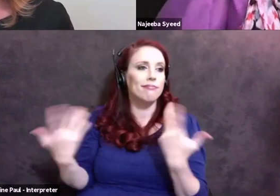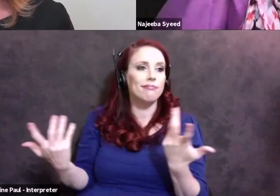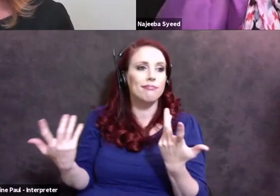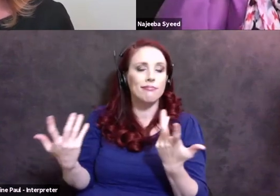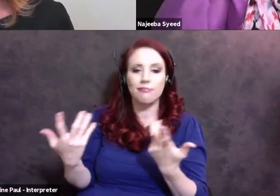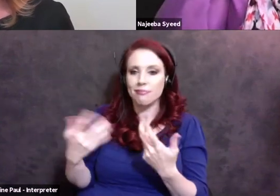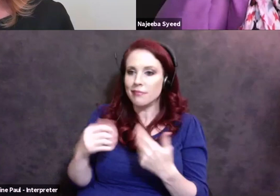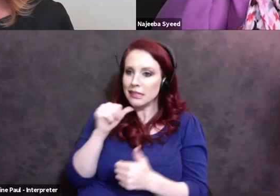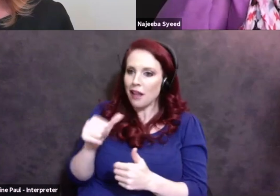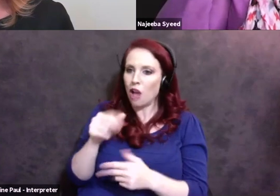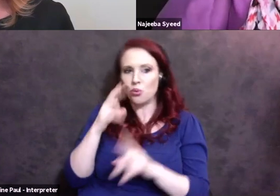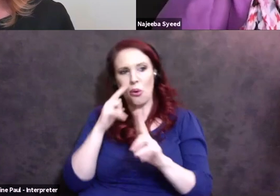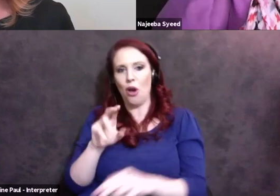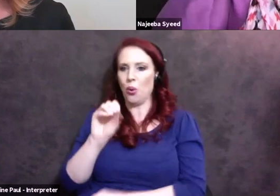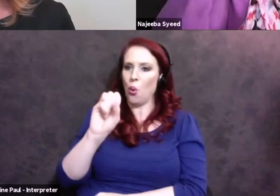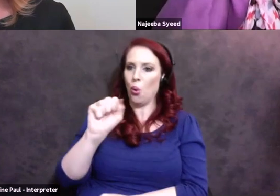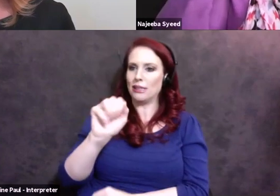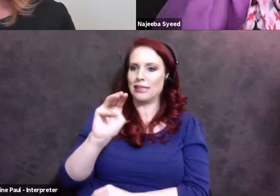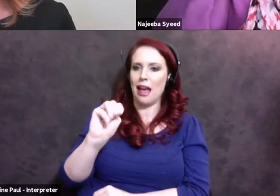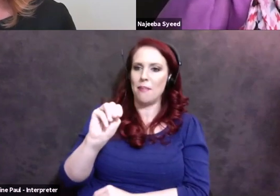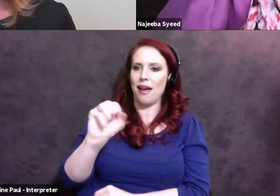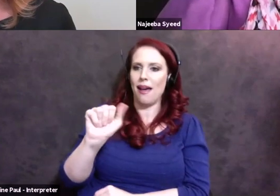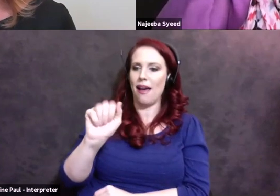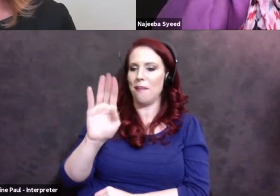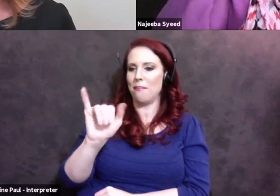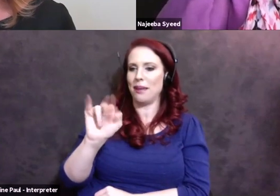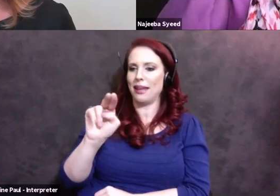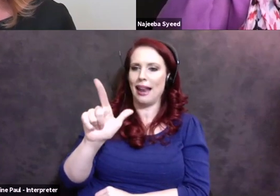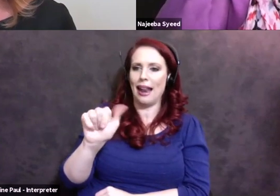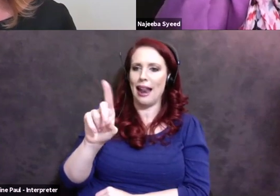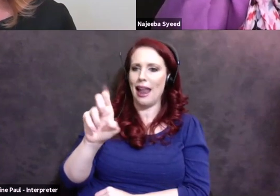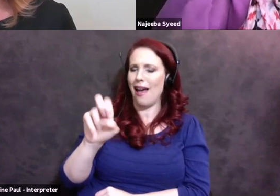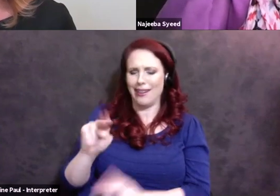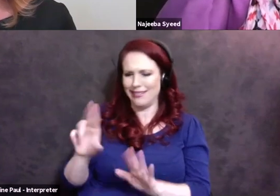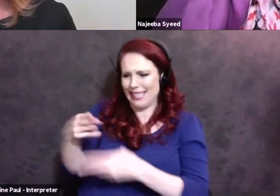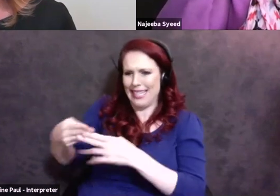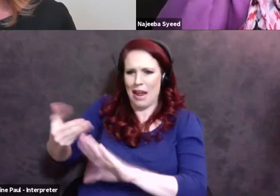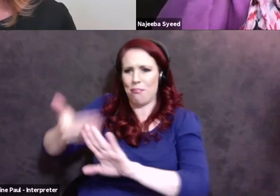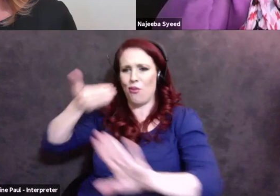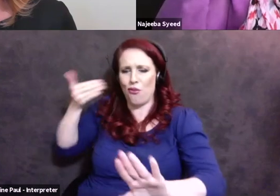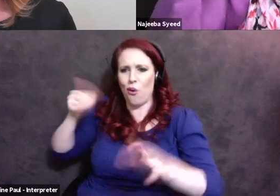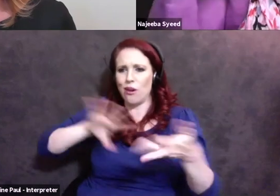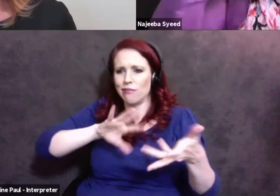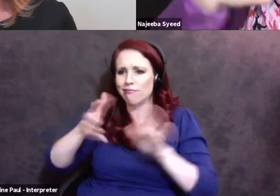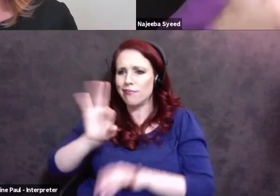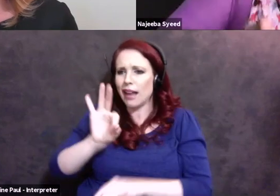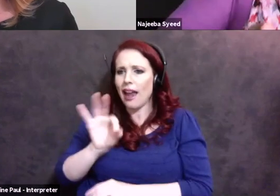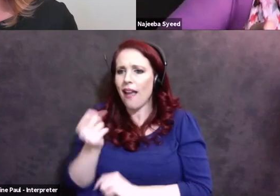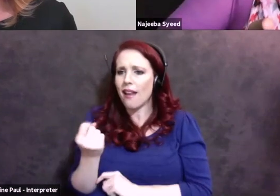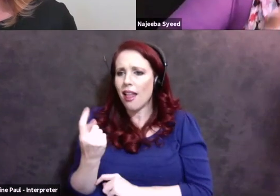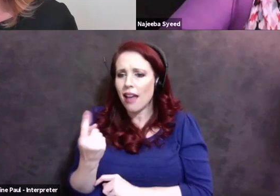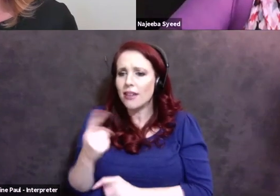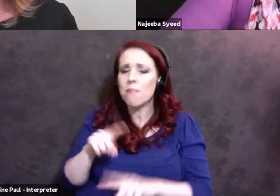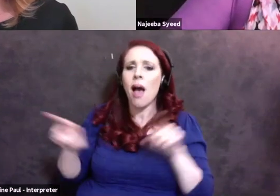That was his name way before the incident, but he was worried about having that name